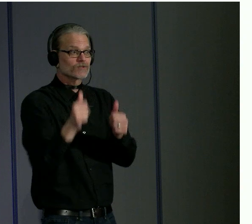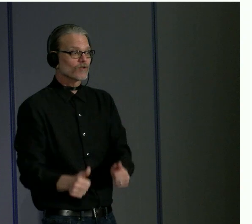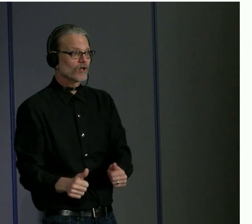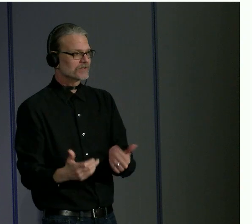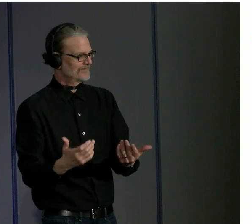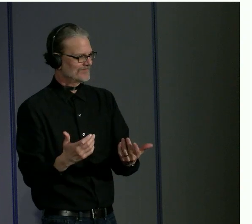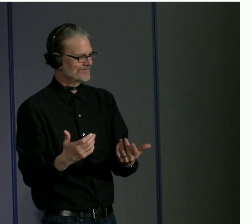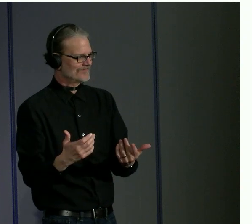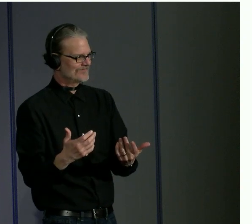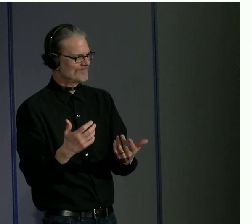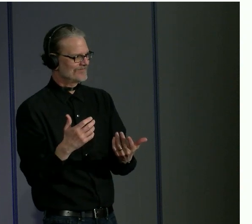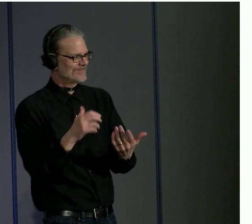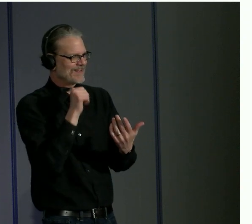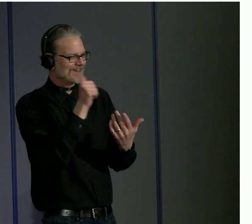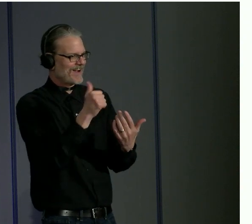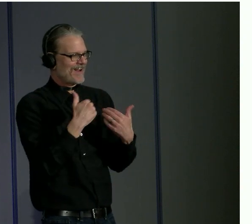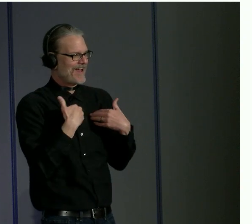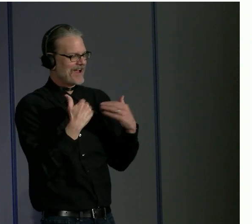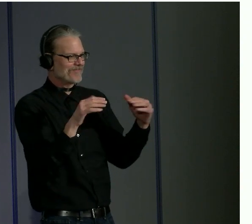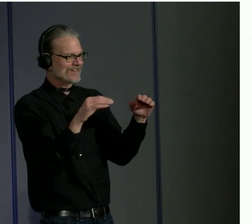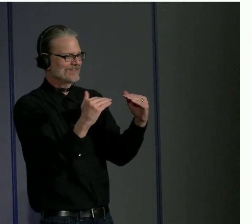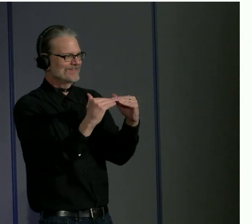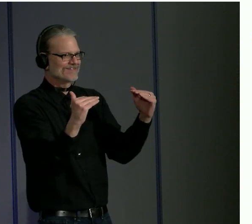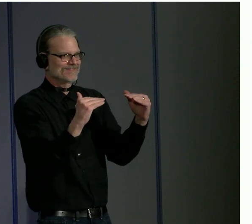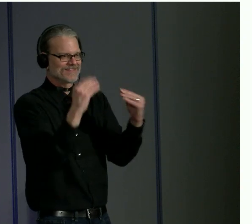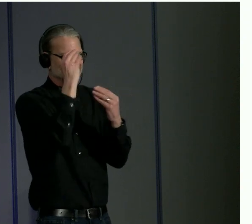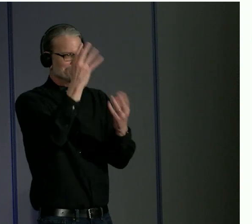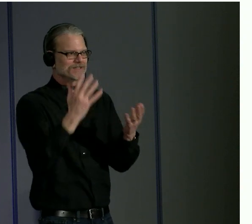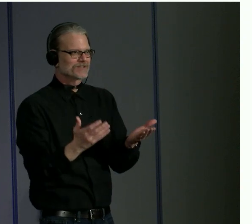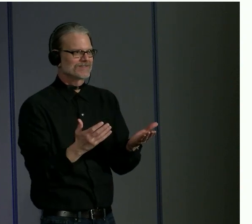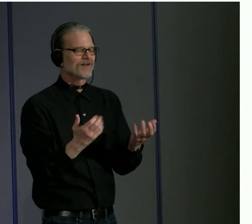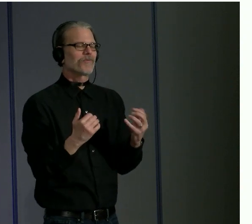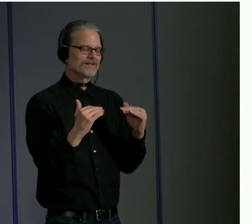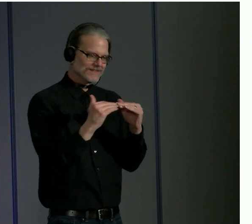to get the same thing. I want to make sure I have the same experience. Right?